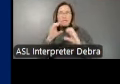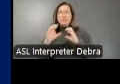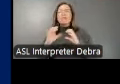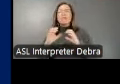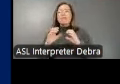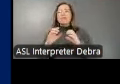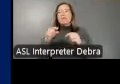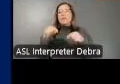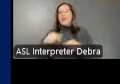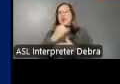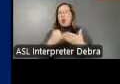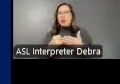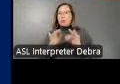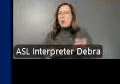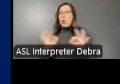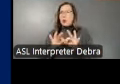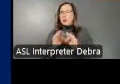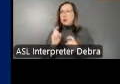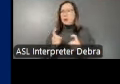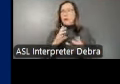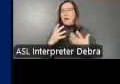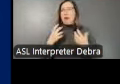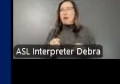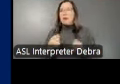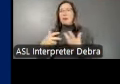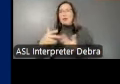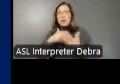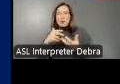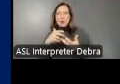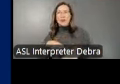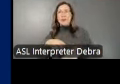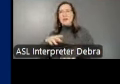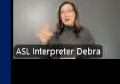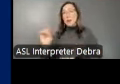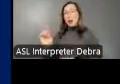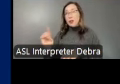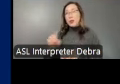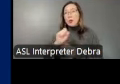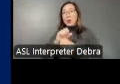to our health, social fabric, democracy, workforce, and more. In recent months,